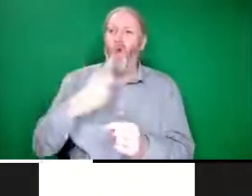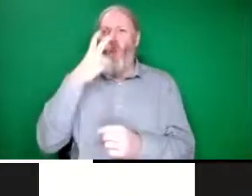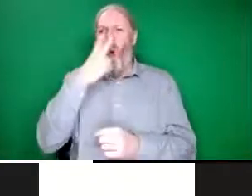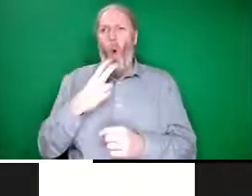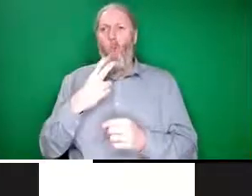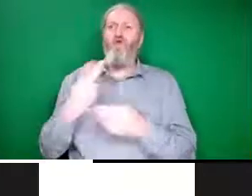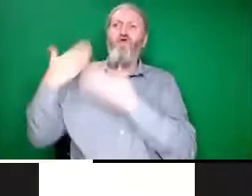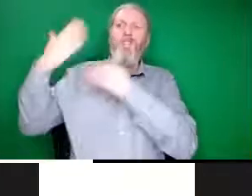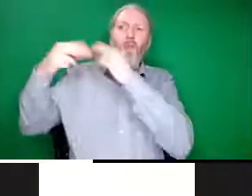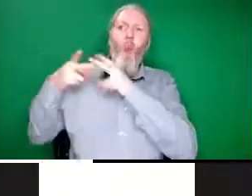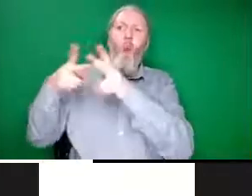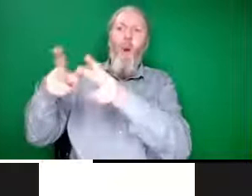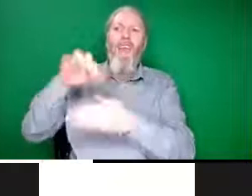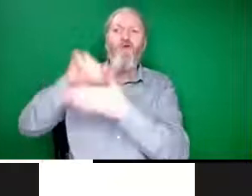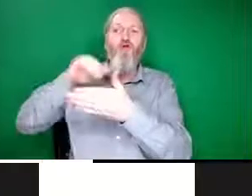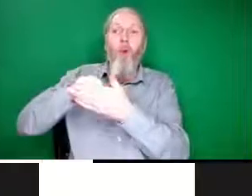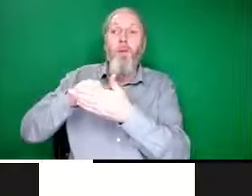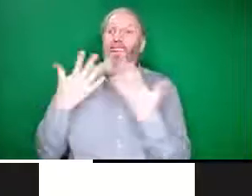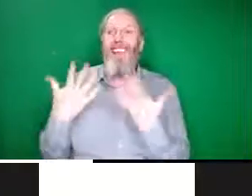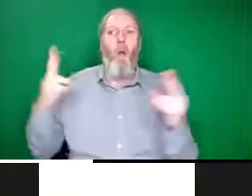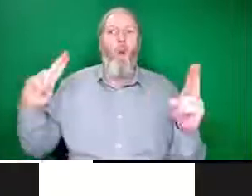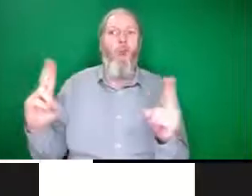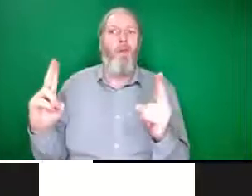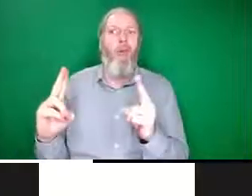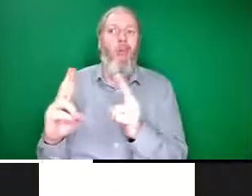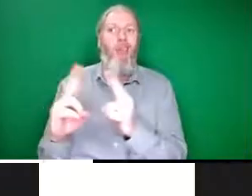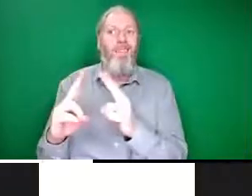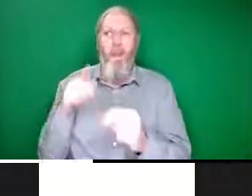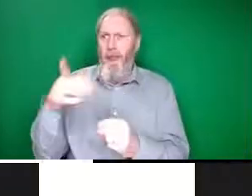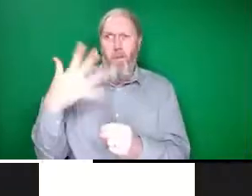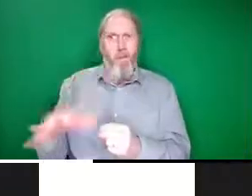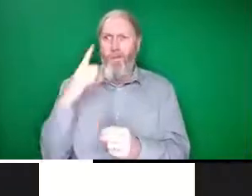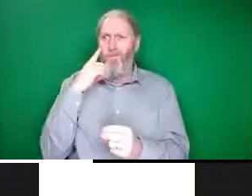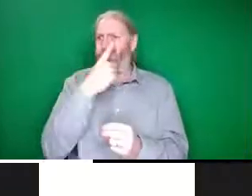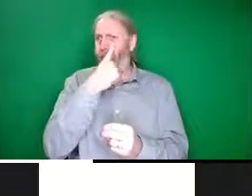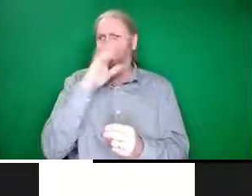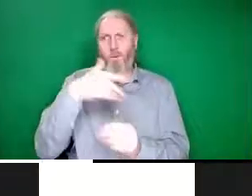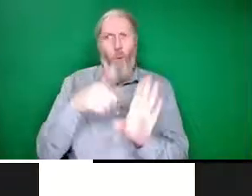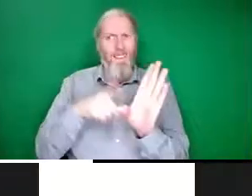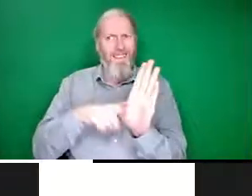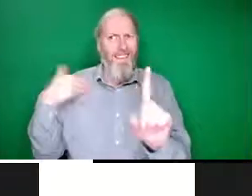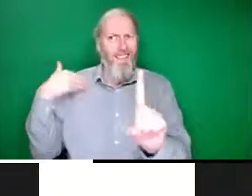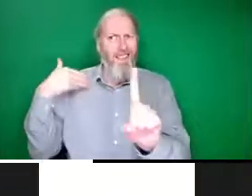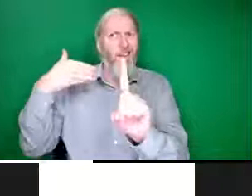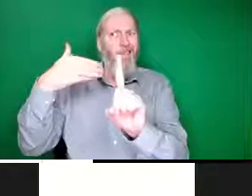This is where that practical guidance and tips sits, so